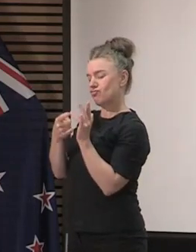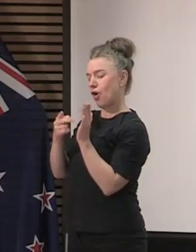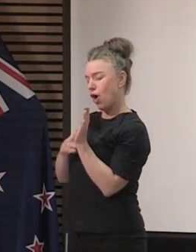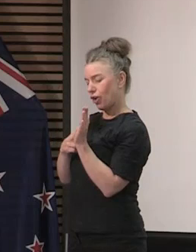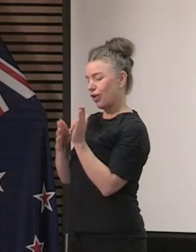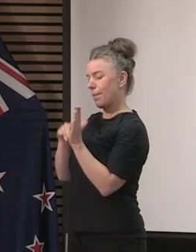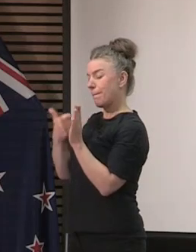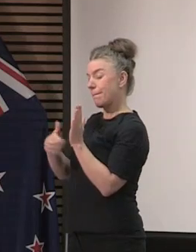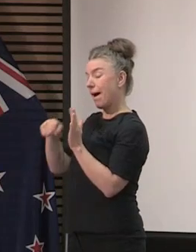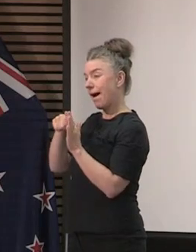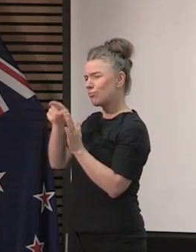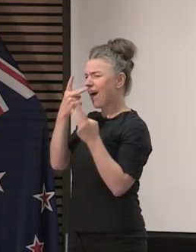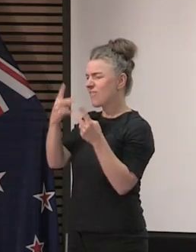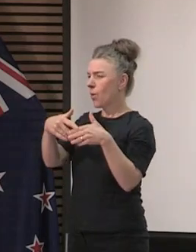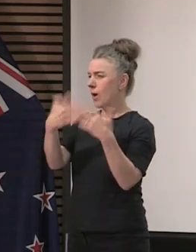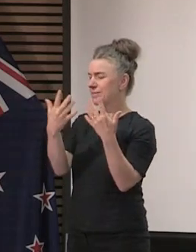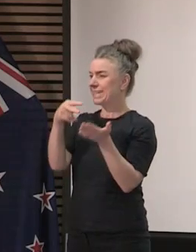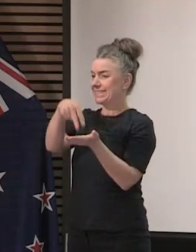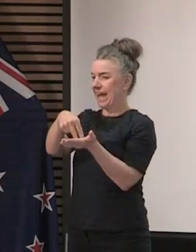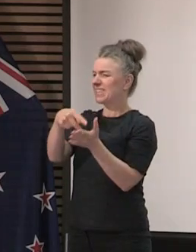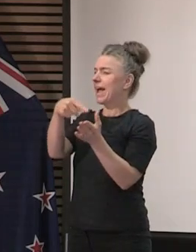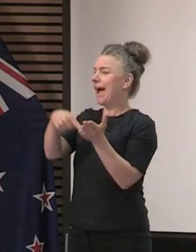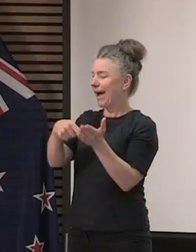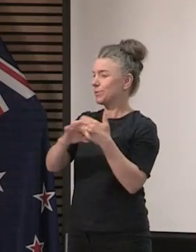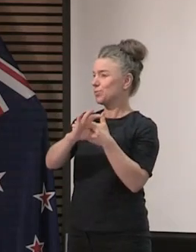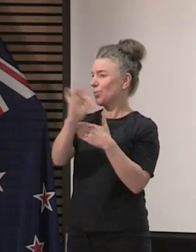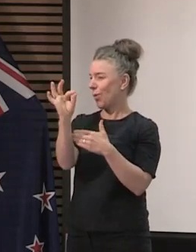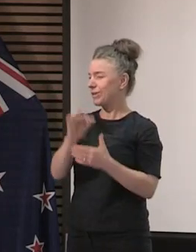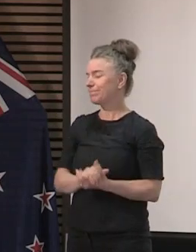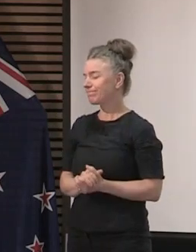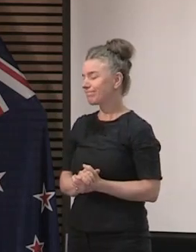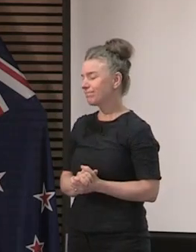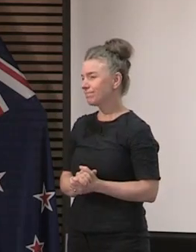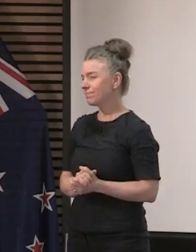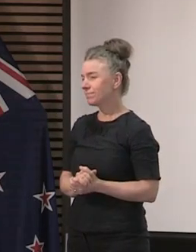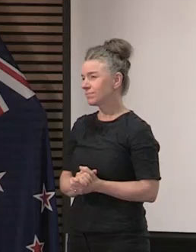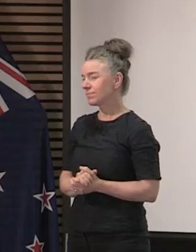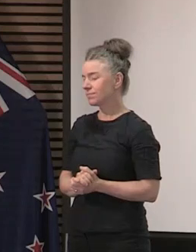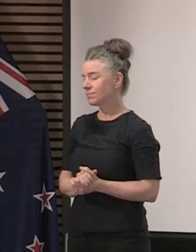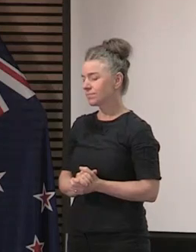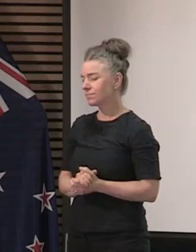Mark. If anyone wants to find